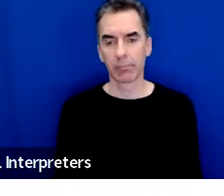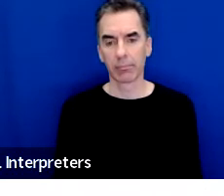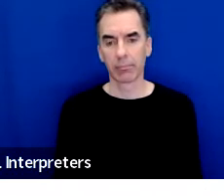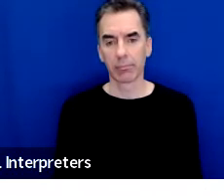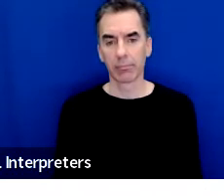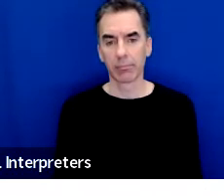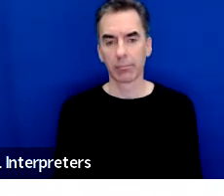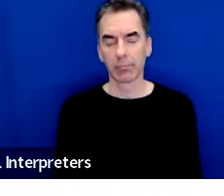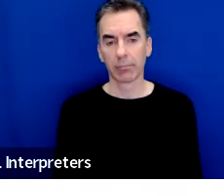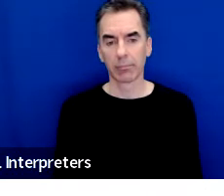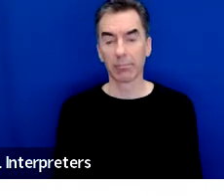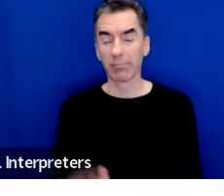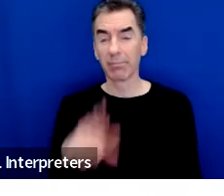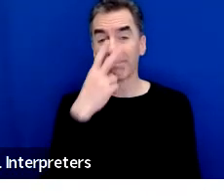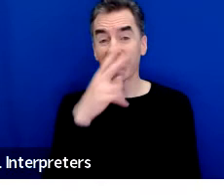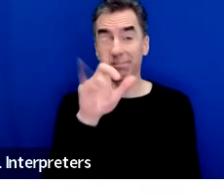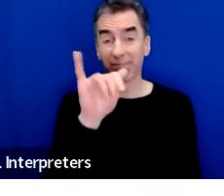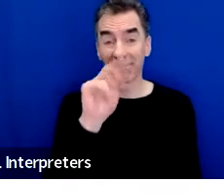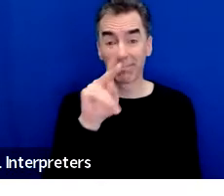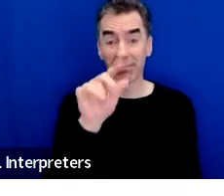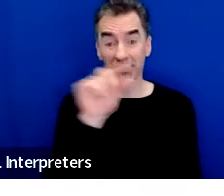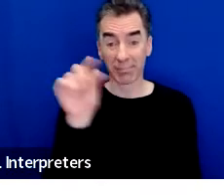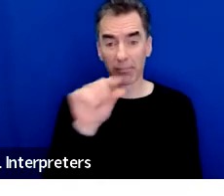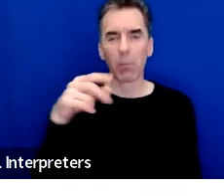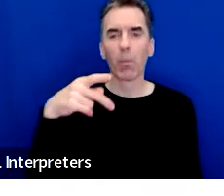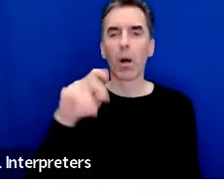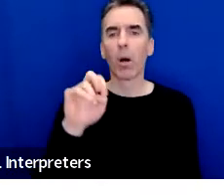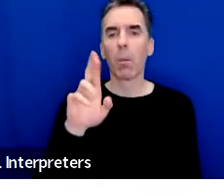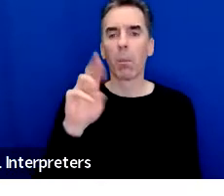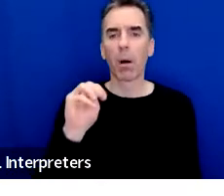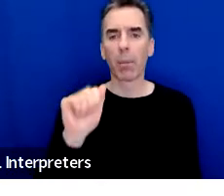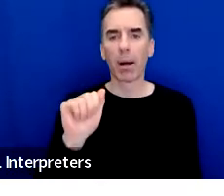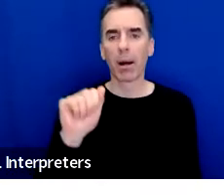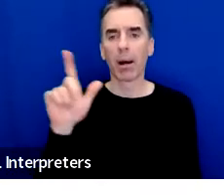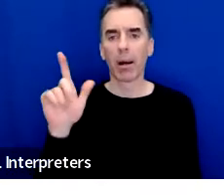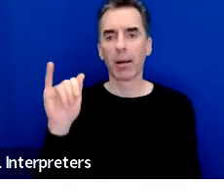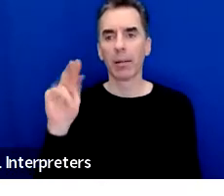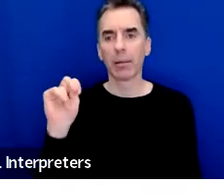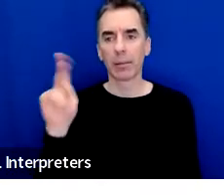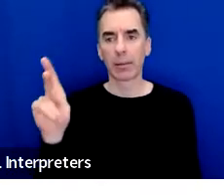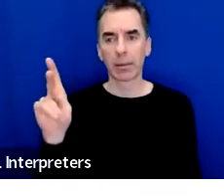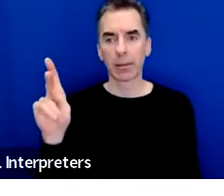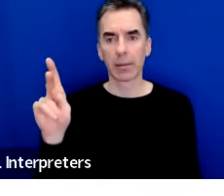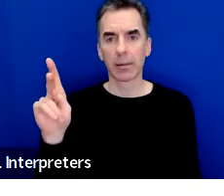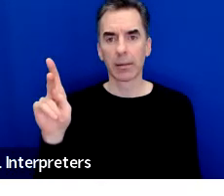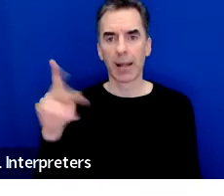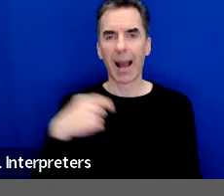but these links are the permalink. So this is actually something I was going to show at the end, but this is something that I think is important.